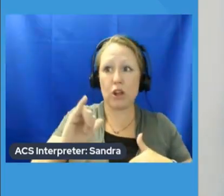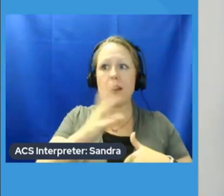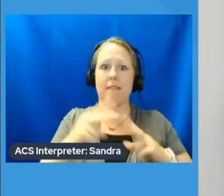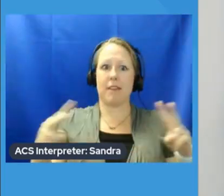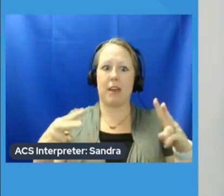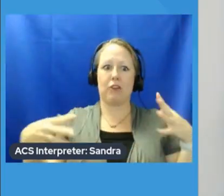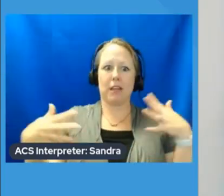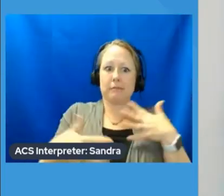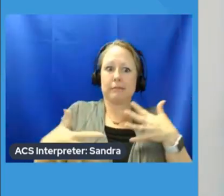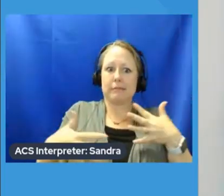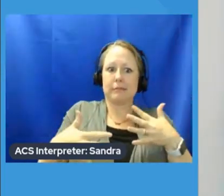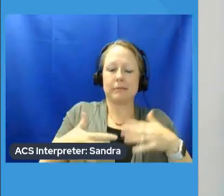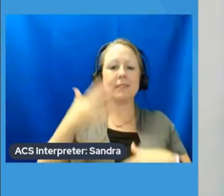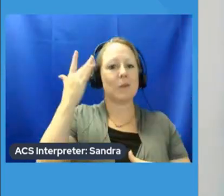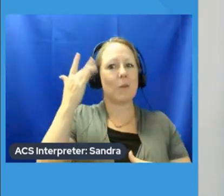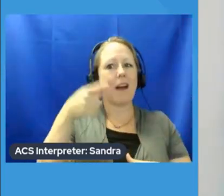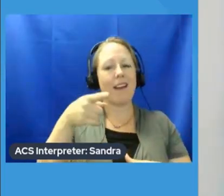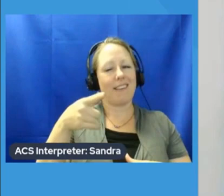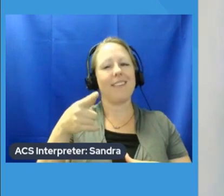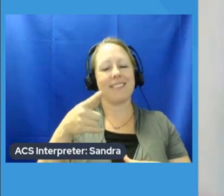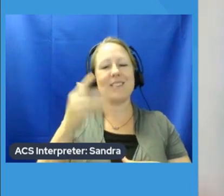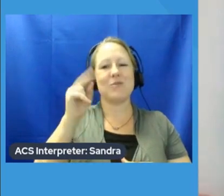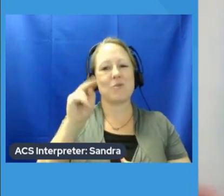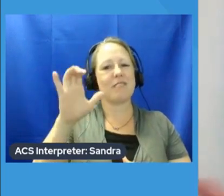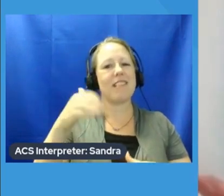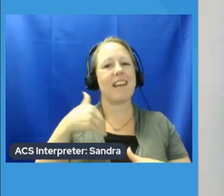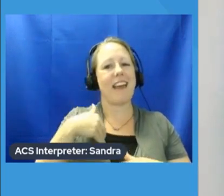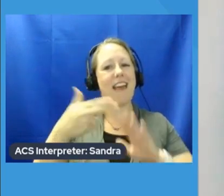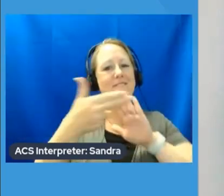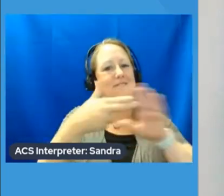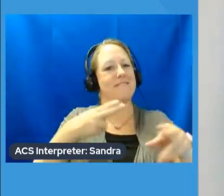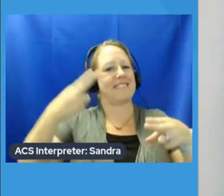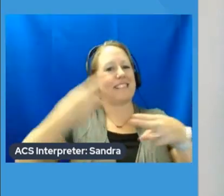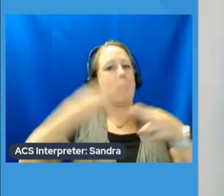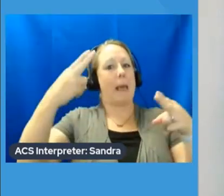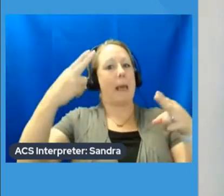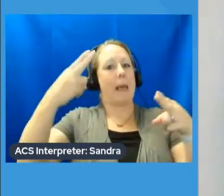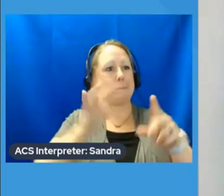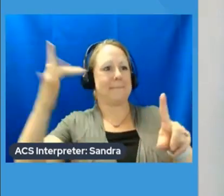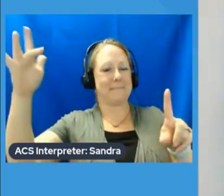in the early childhood world as you know, and I worried about making it in the big leagues.